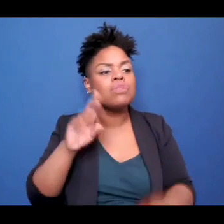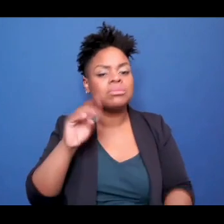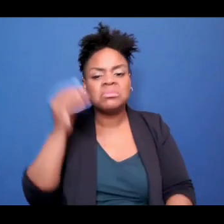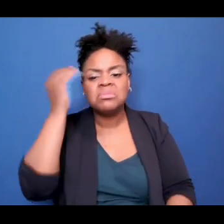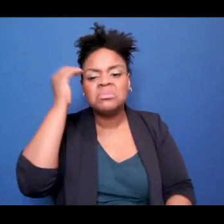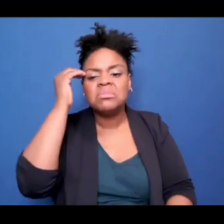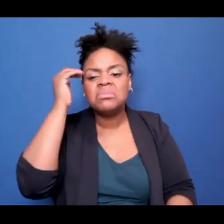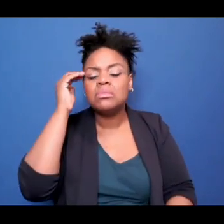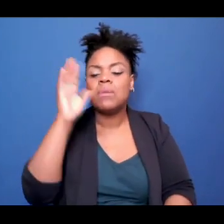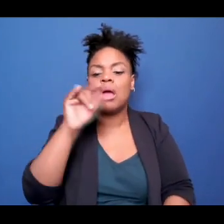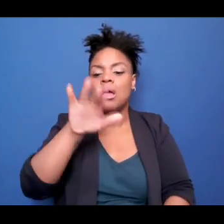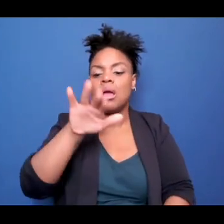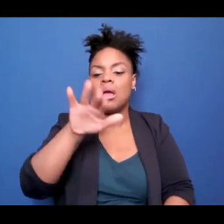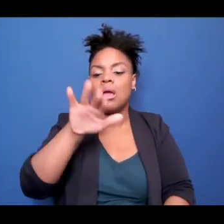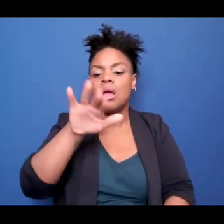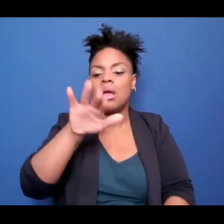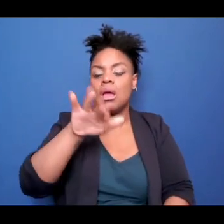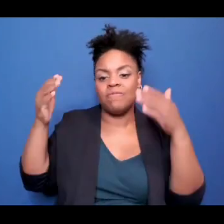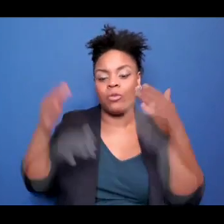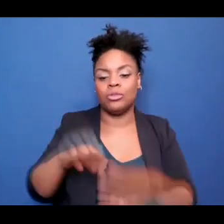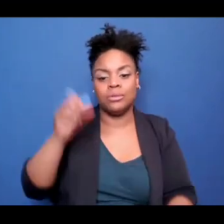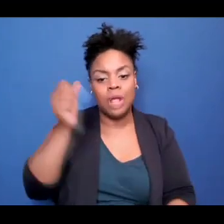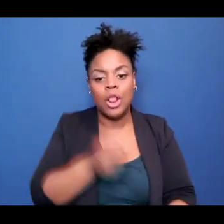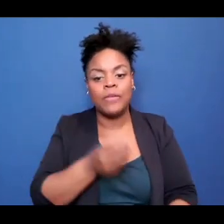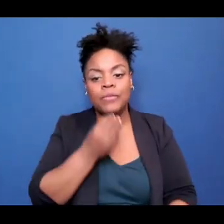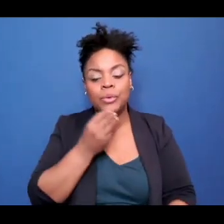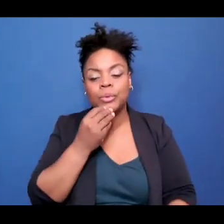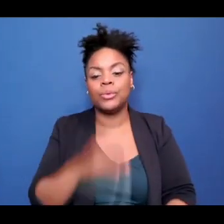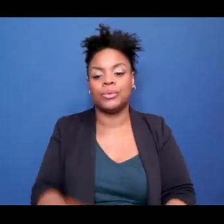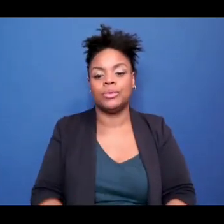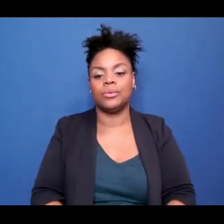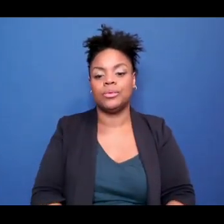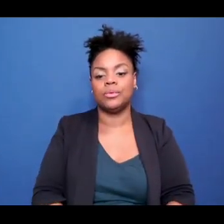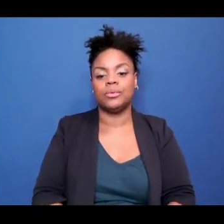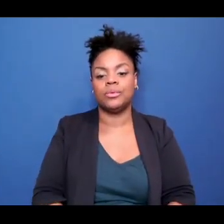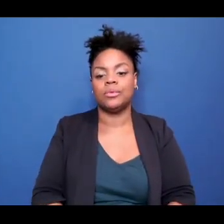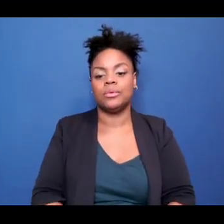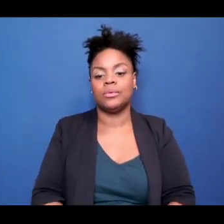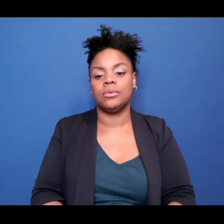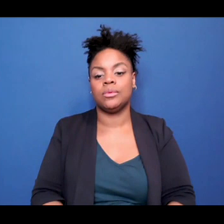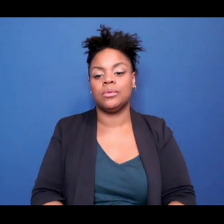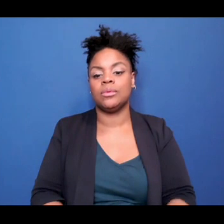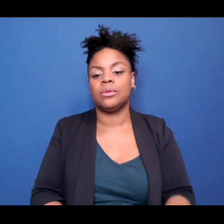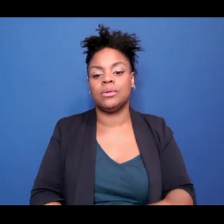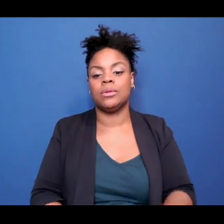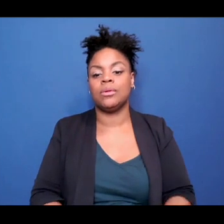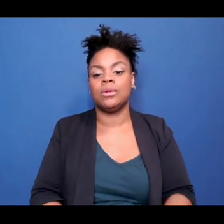KNOWLEDGE WE KNOW ABOUT RACISM AND HOW THAT AFFECTS HEALTH. SO BUT LOOKING AT DIET, THE DIET